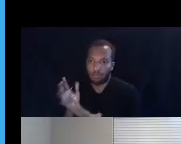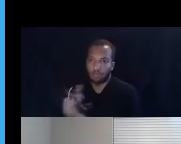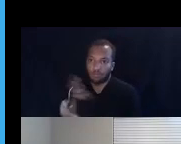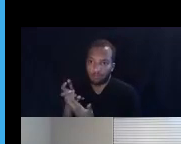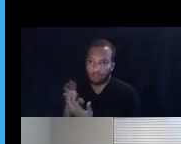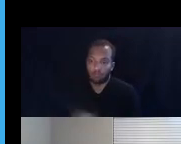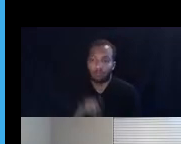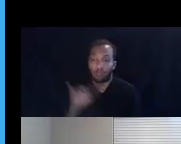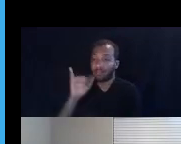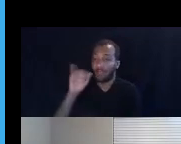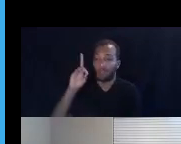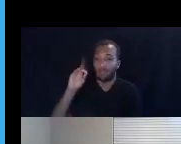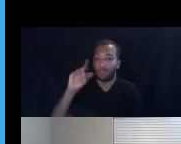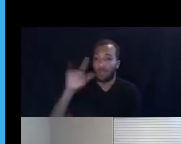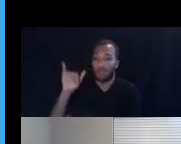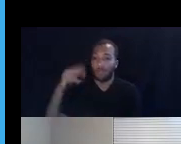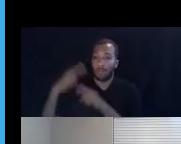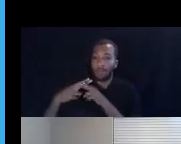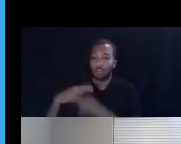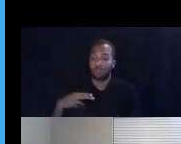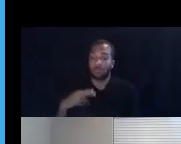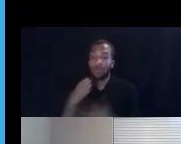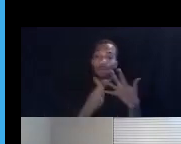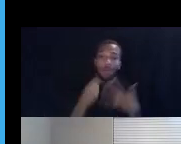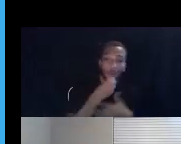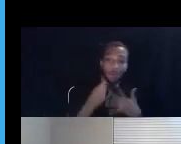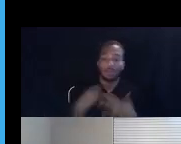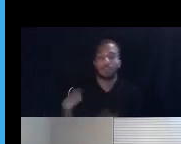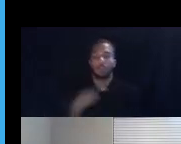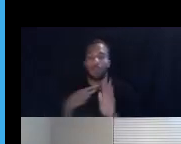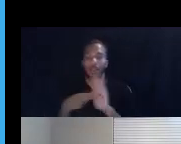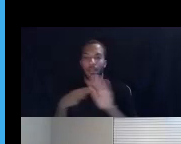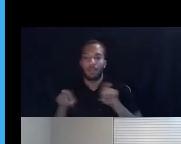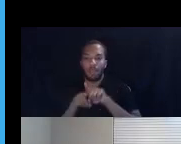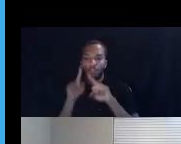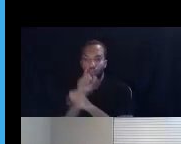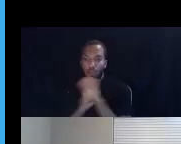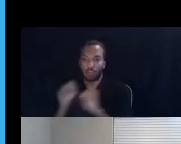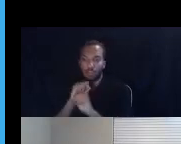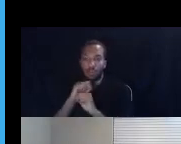we do set of priorities, we call them strategies. There's certain strategies that collectively our five plans